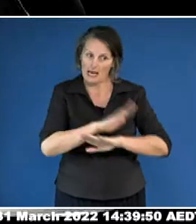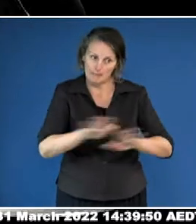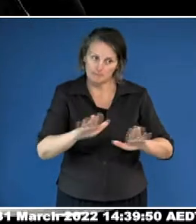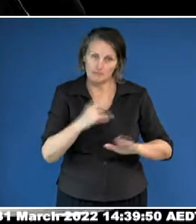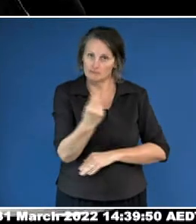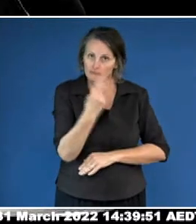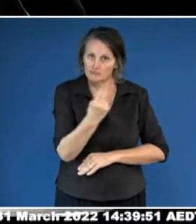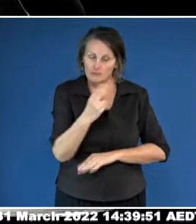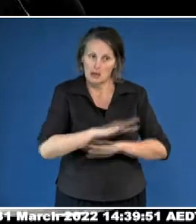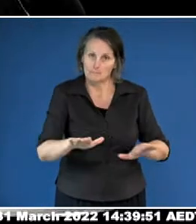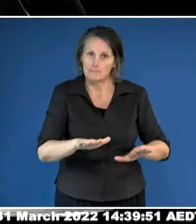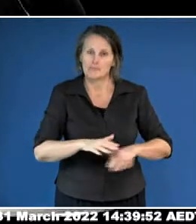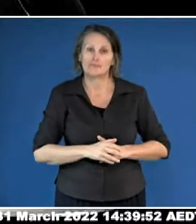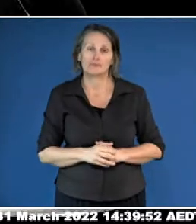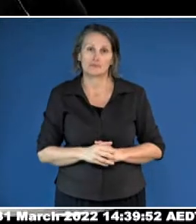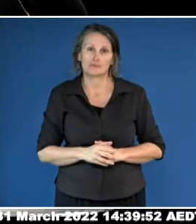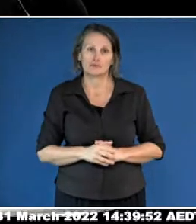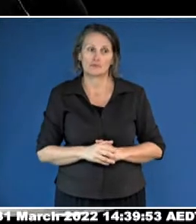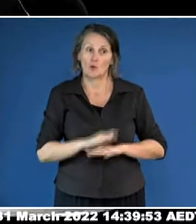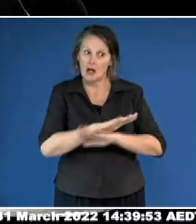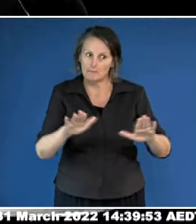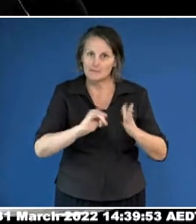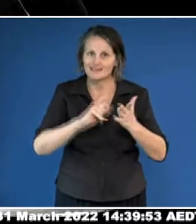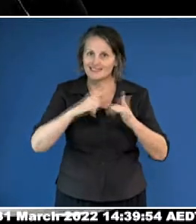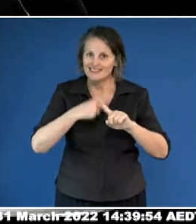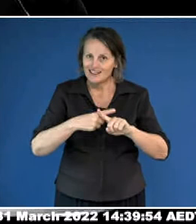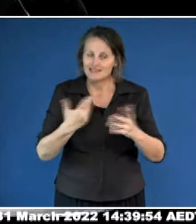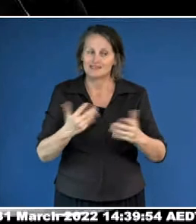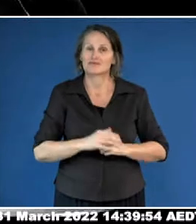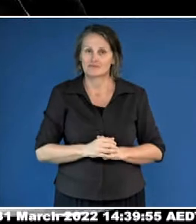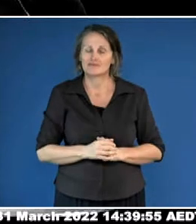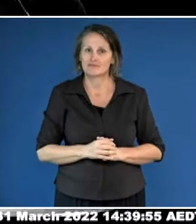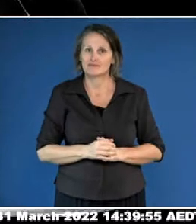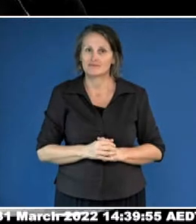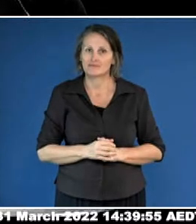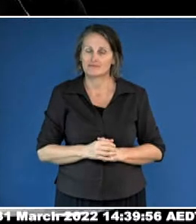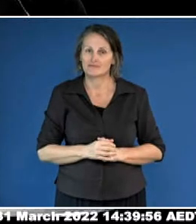So I want to be clear that we are also assuming that restrictive practices include